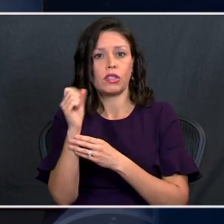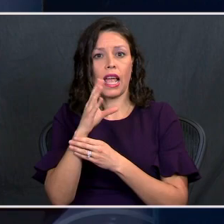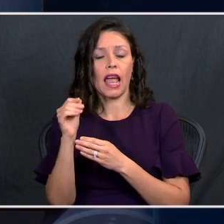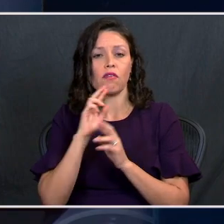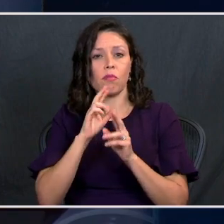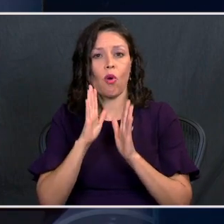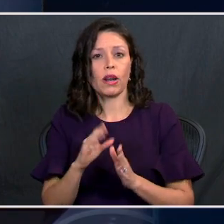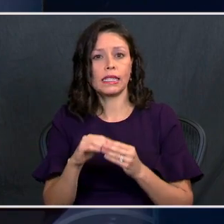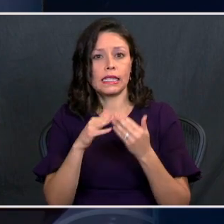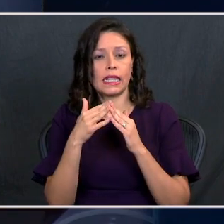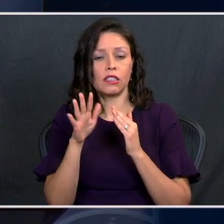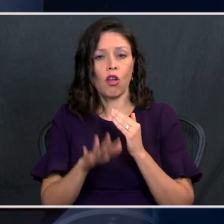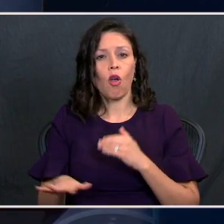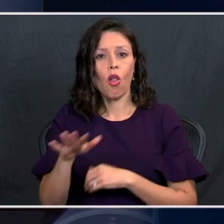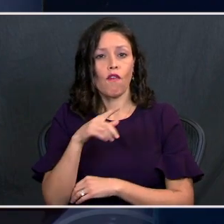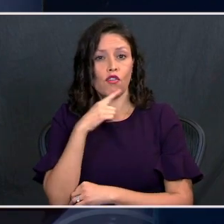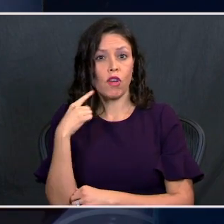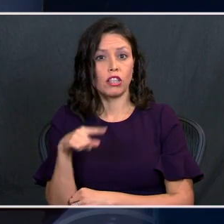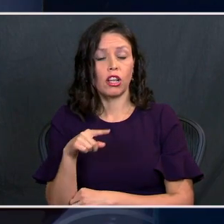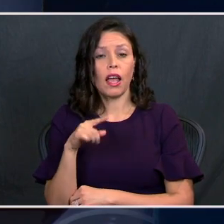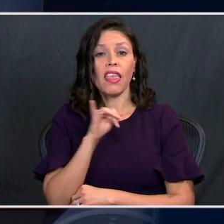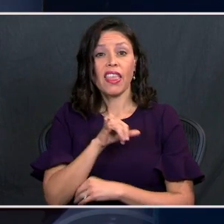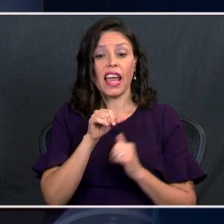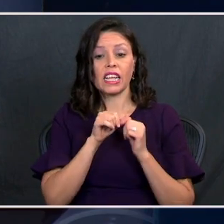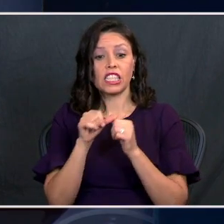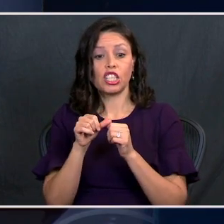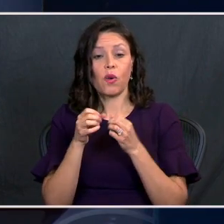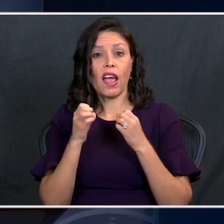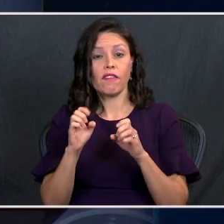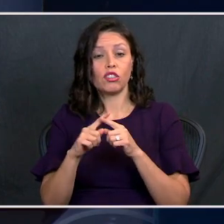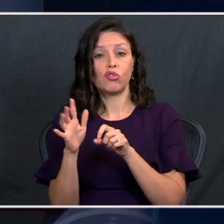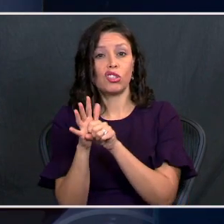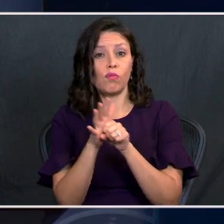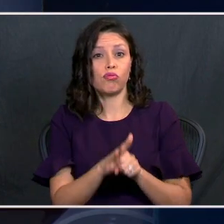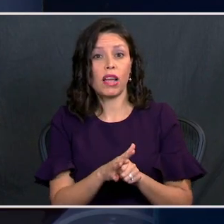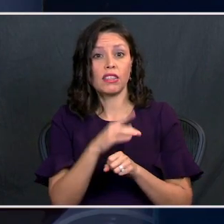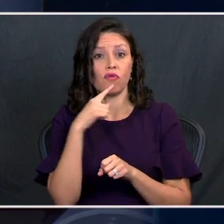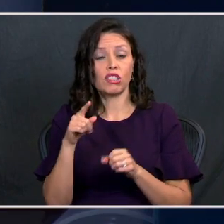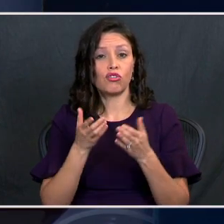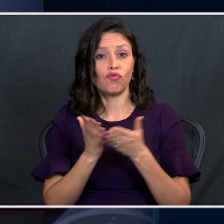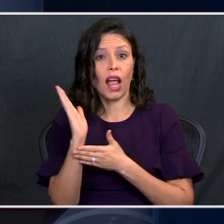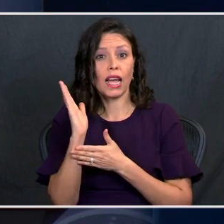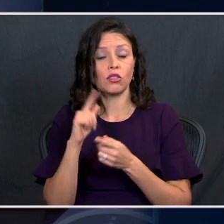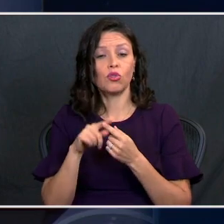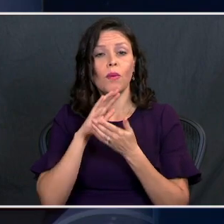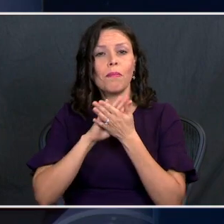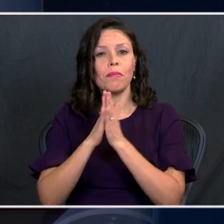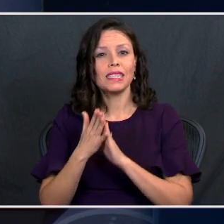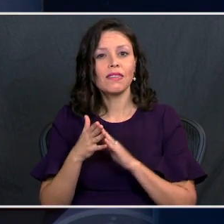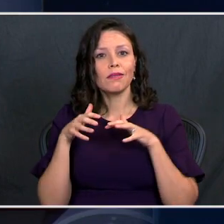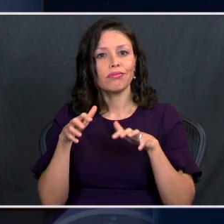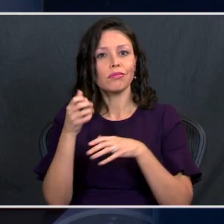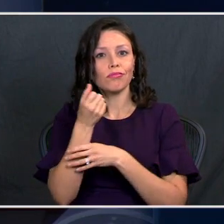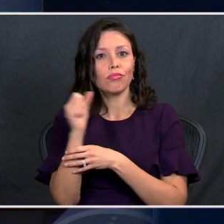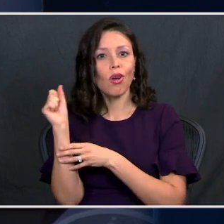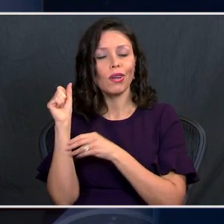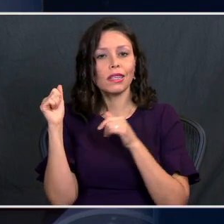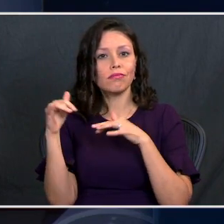in cities throughout Russia. These continued efforts to suppress Russians' rights to peacefully protest and assemble and ex- --